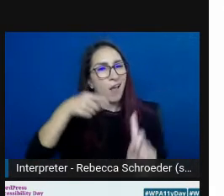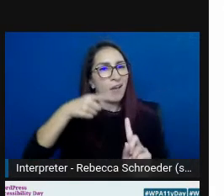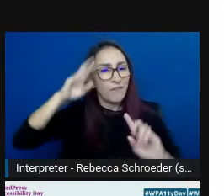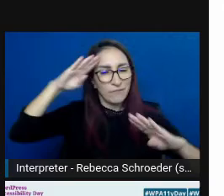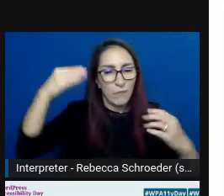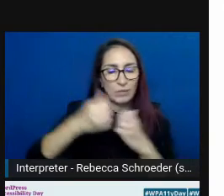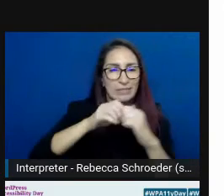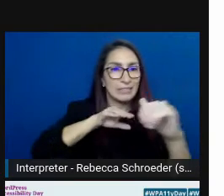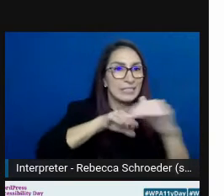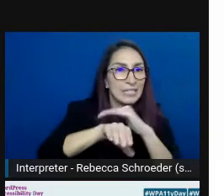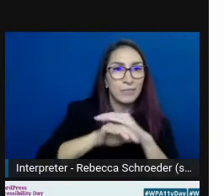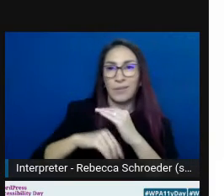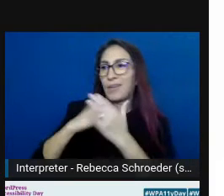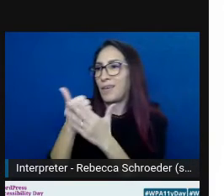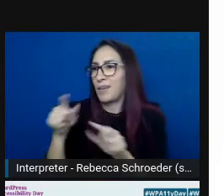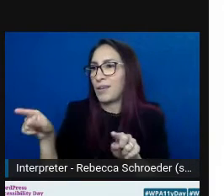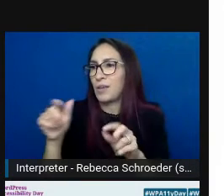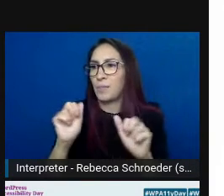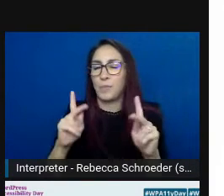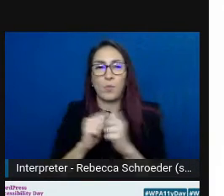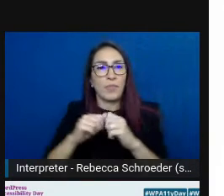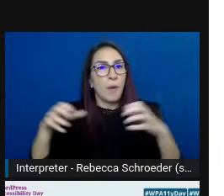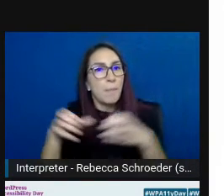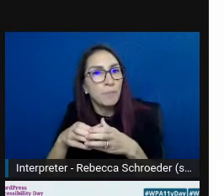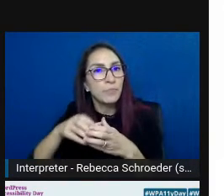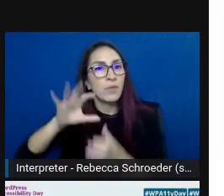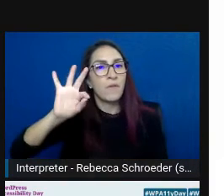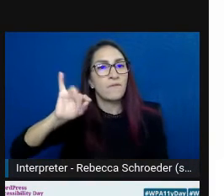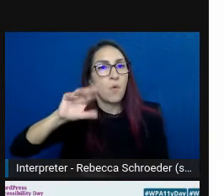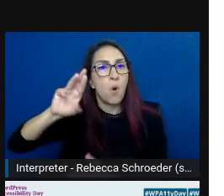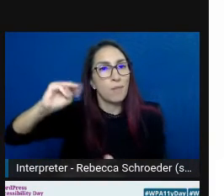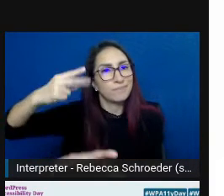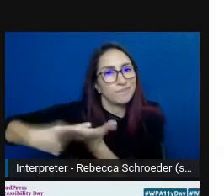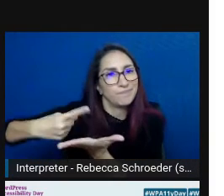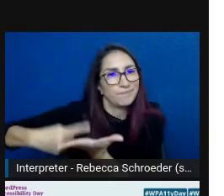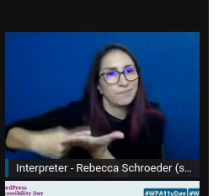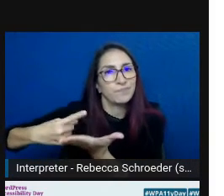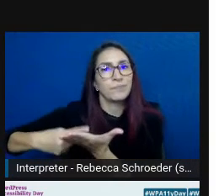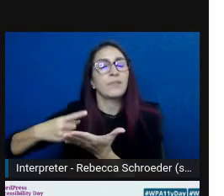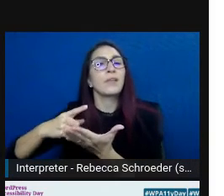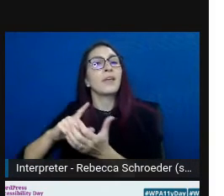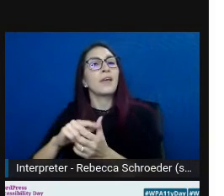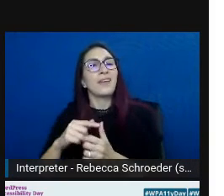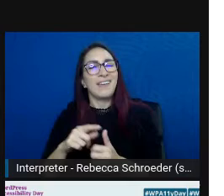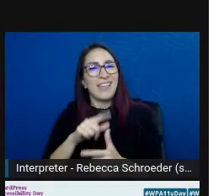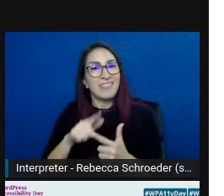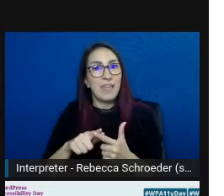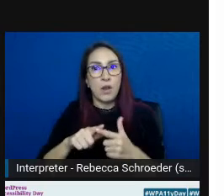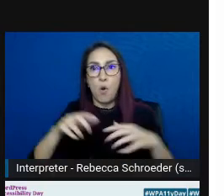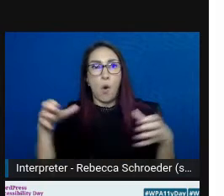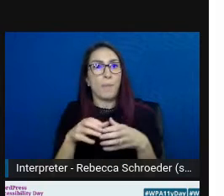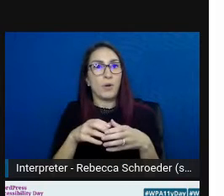with the forums. Then the entire core team decided to fork the project.